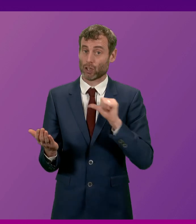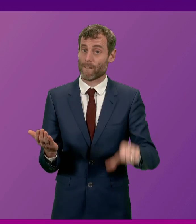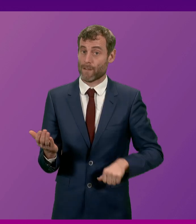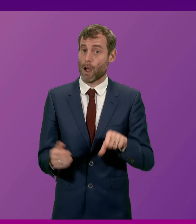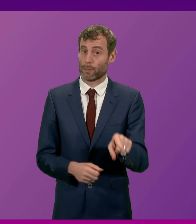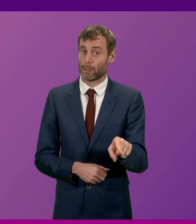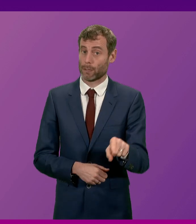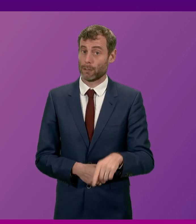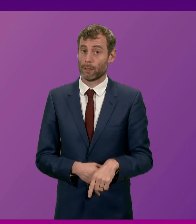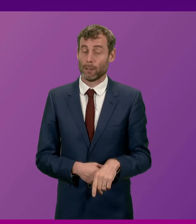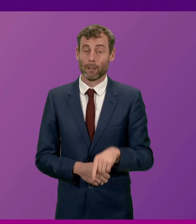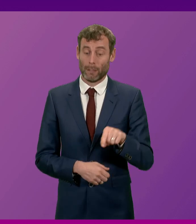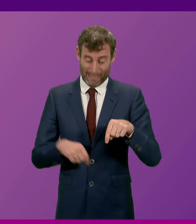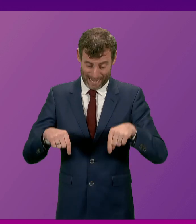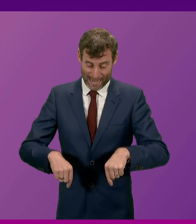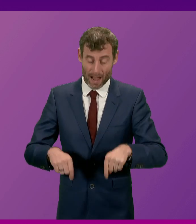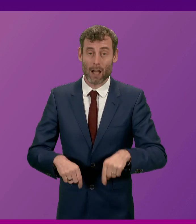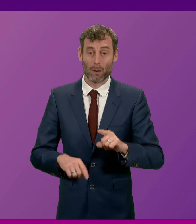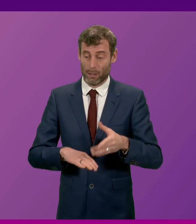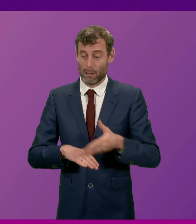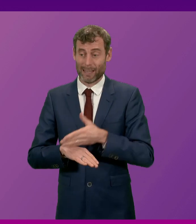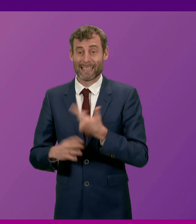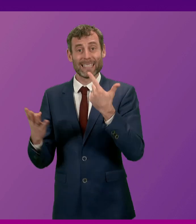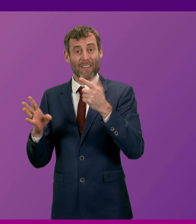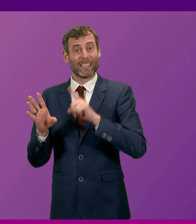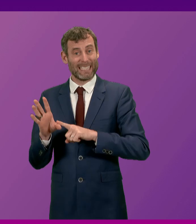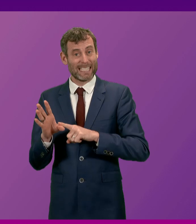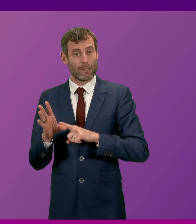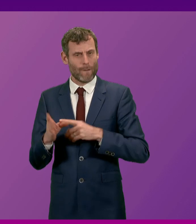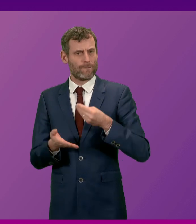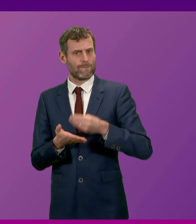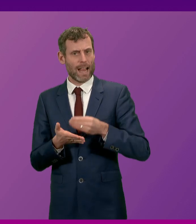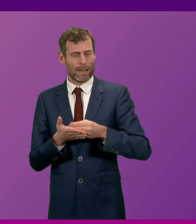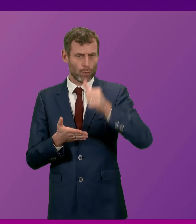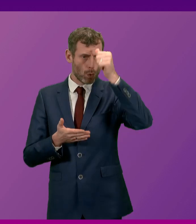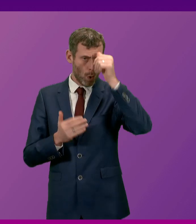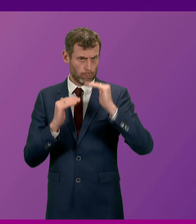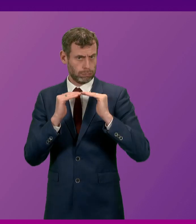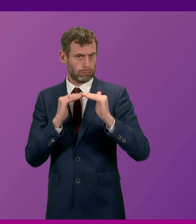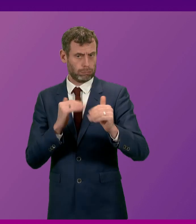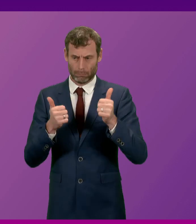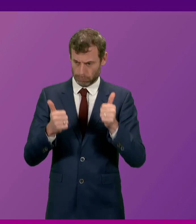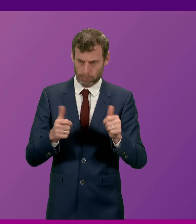years of financial certainty. That has been removed and, at present,